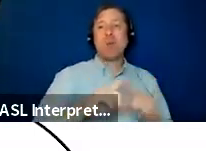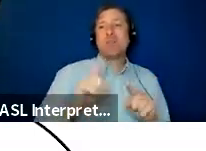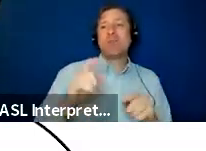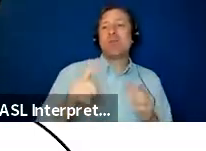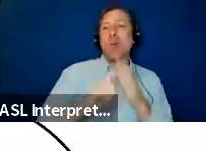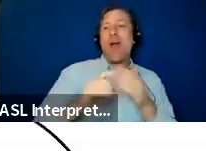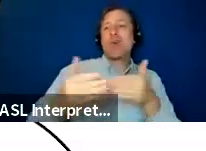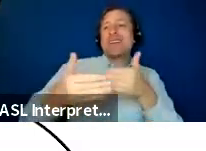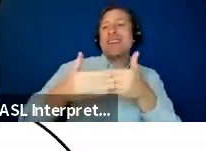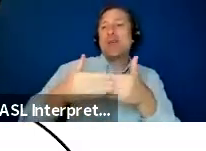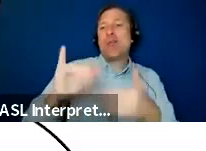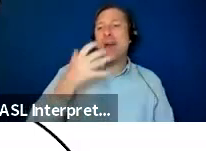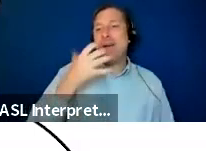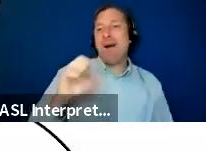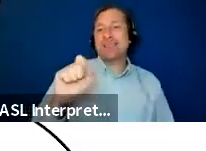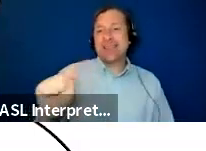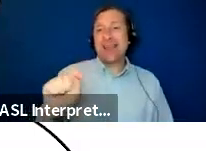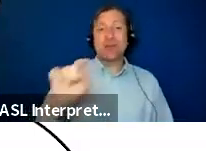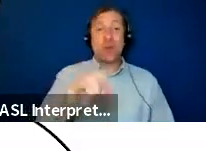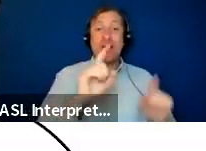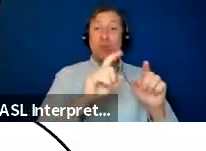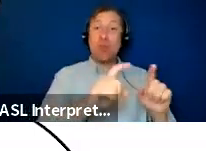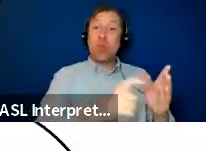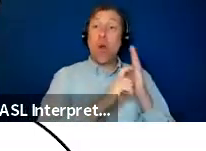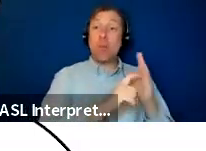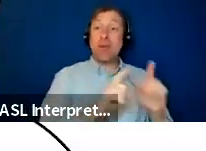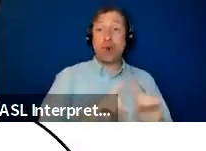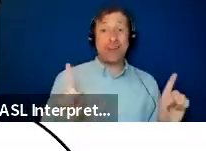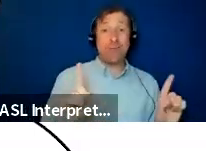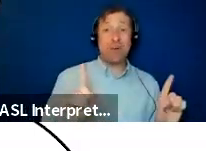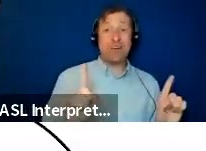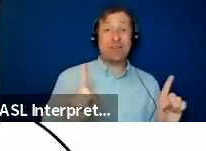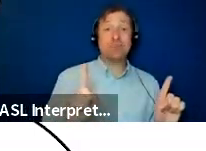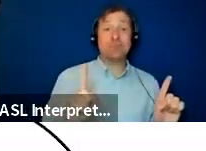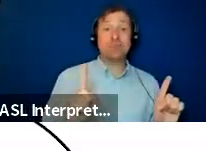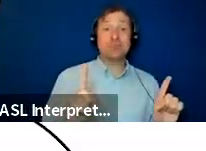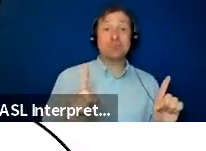And so the testing requirements for zone B are different than they are for zone A because of the fact that they,